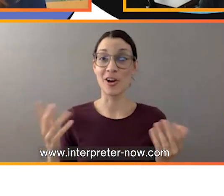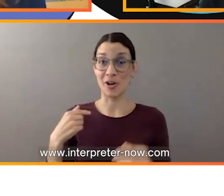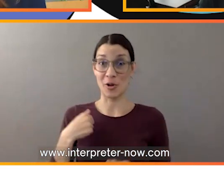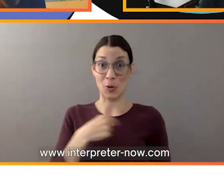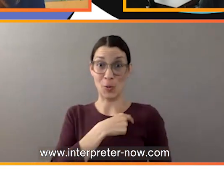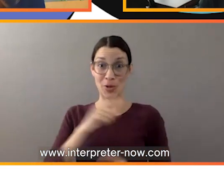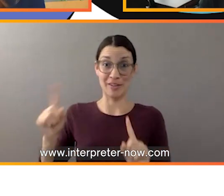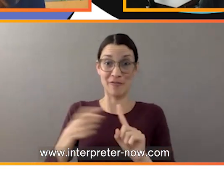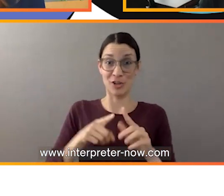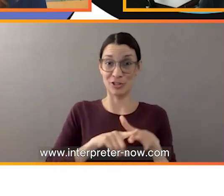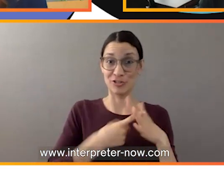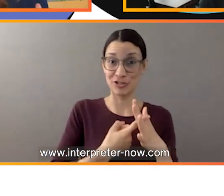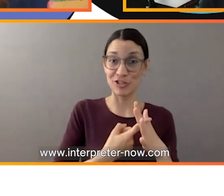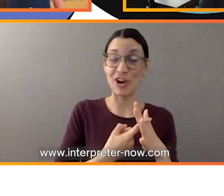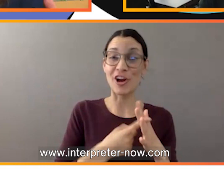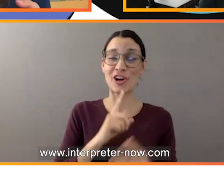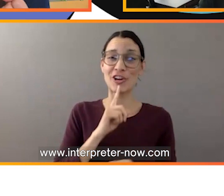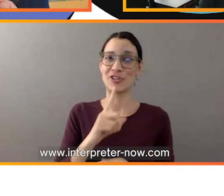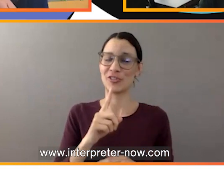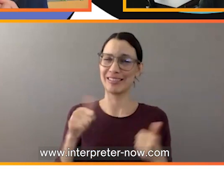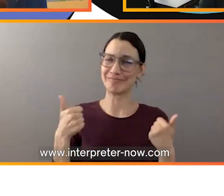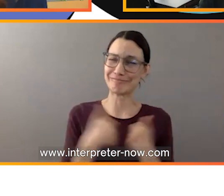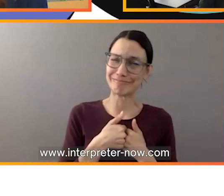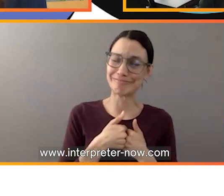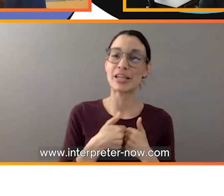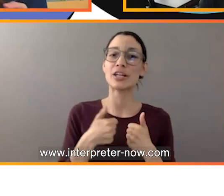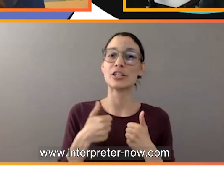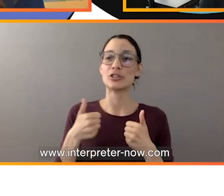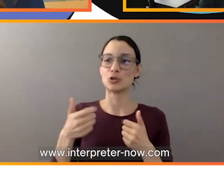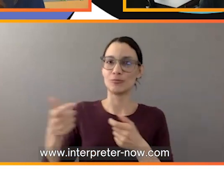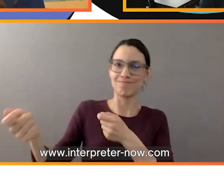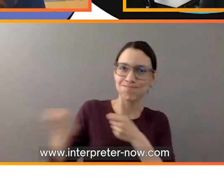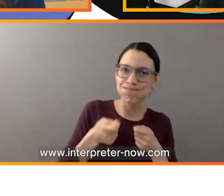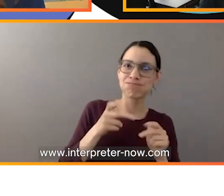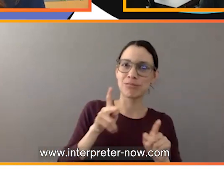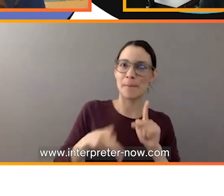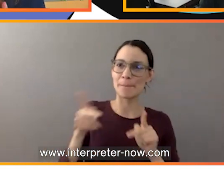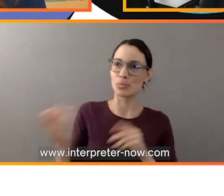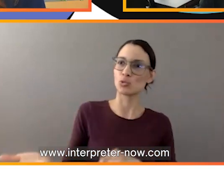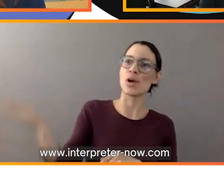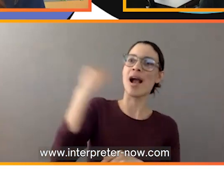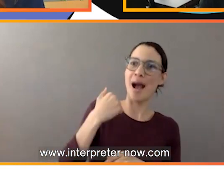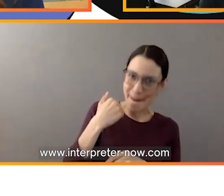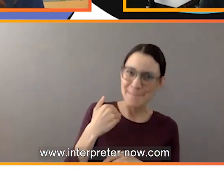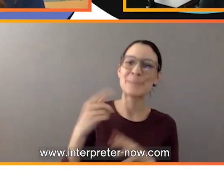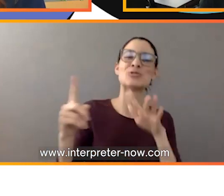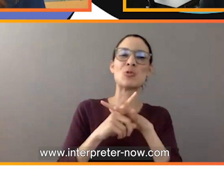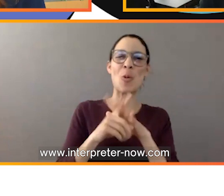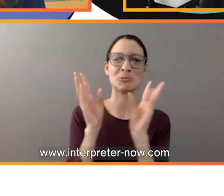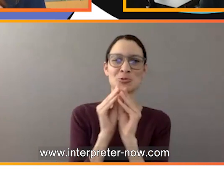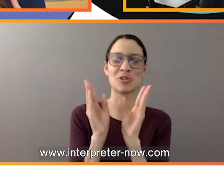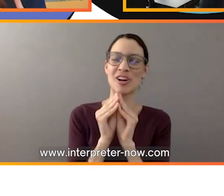When we first started, it was so hard to bring people in to those conferences.